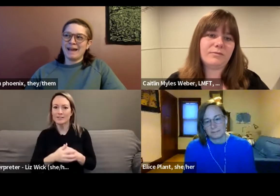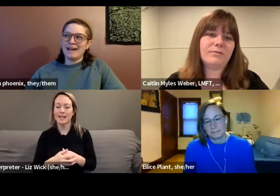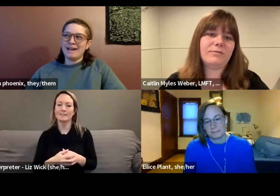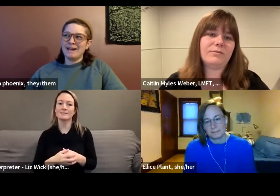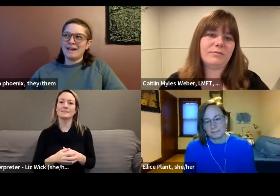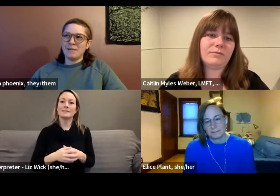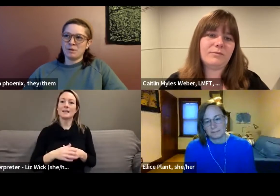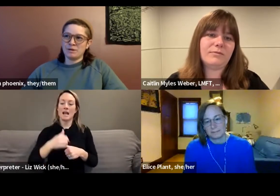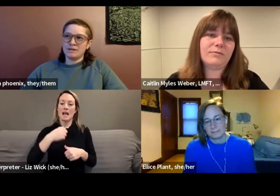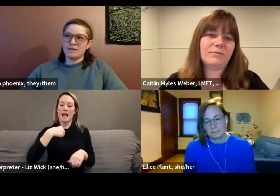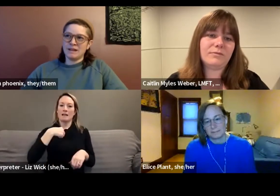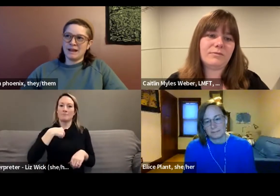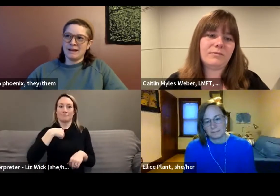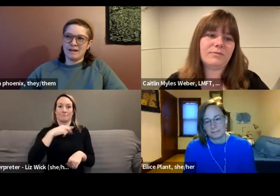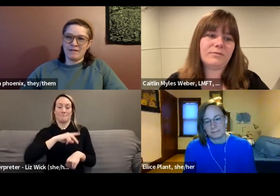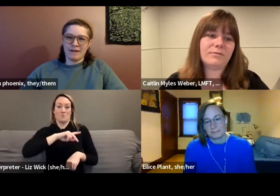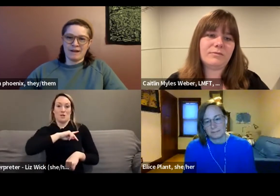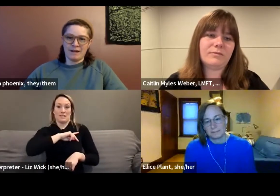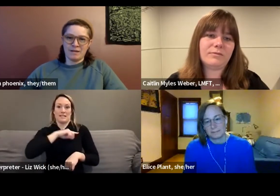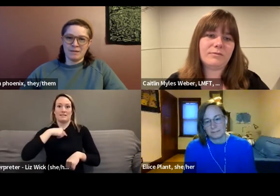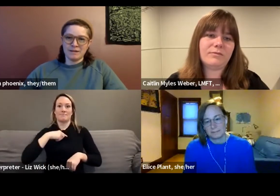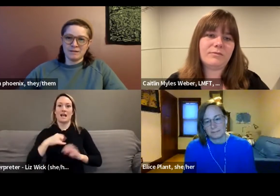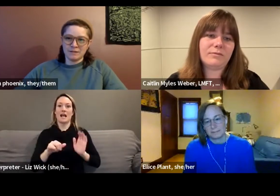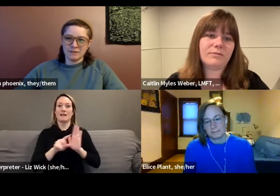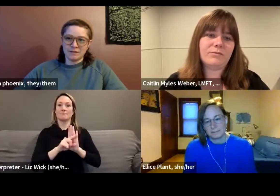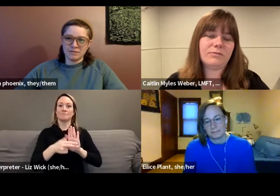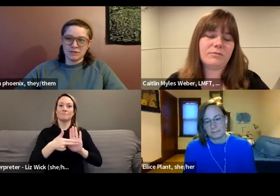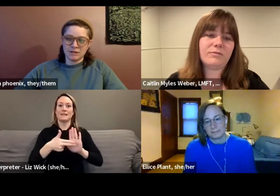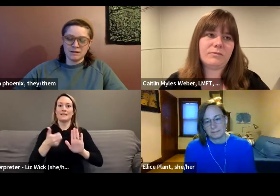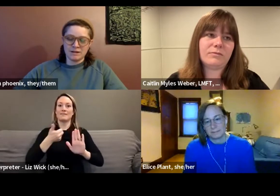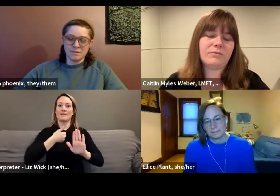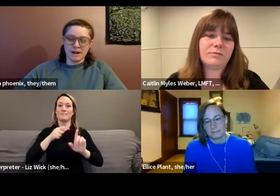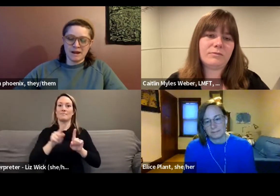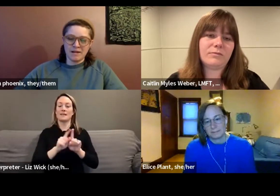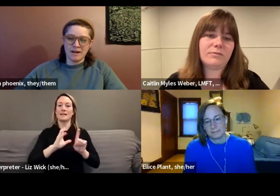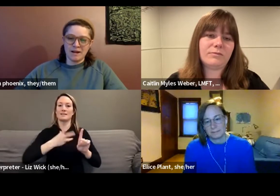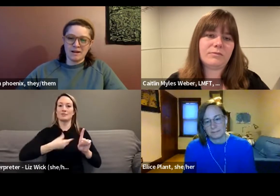I personally identify myself as trans and nonbinary.